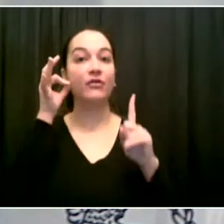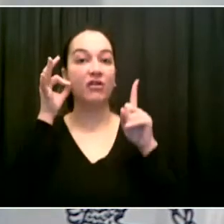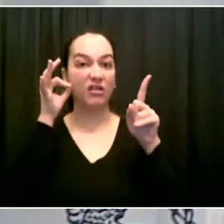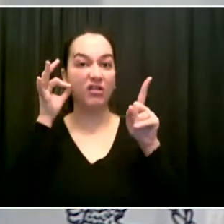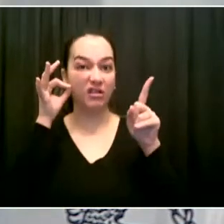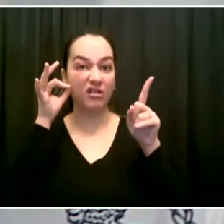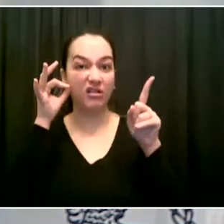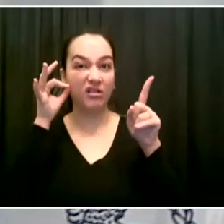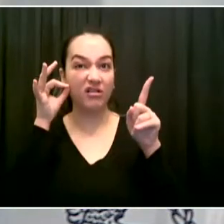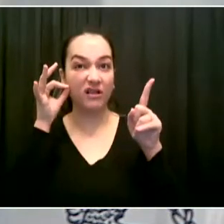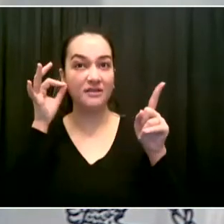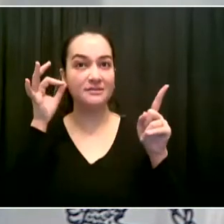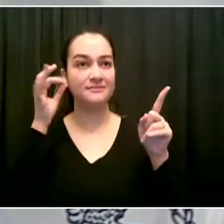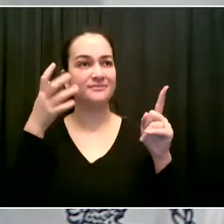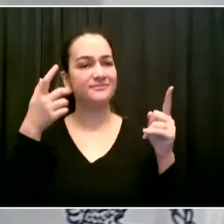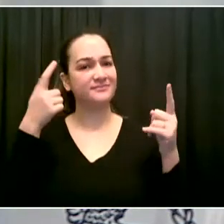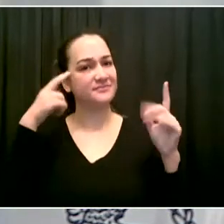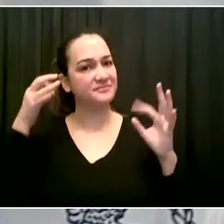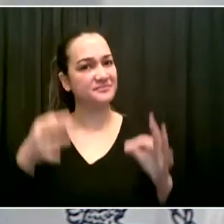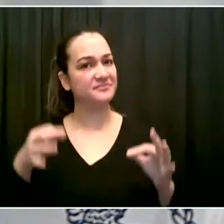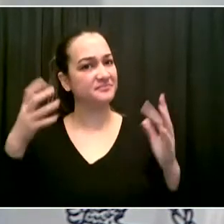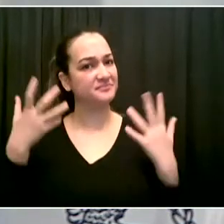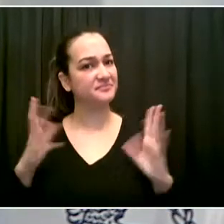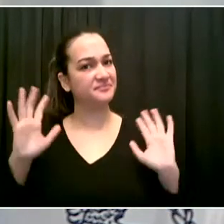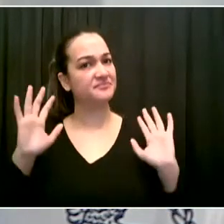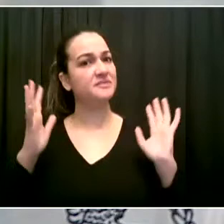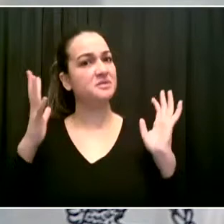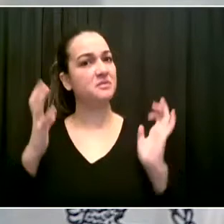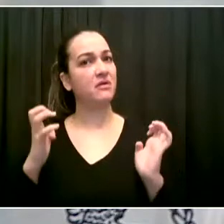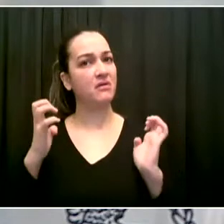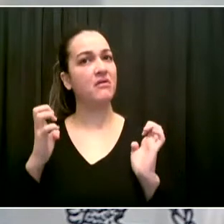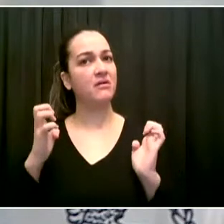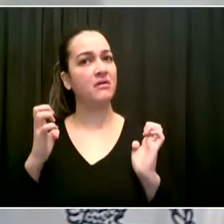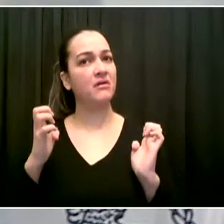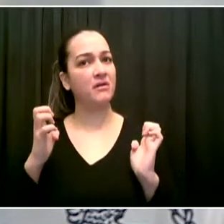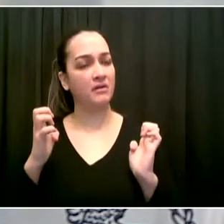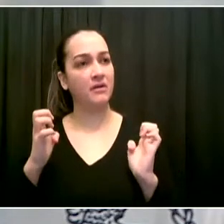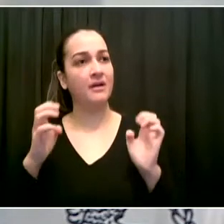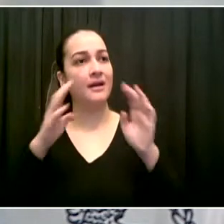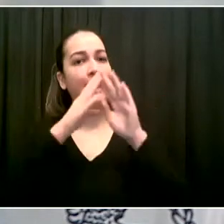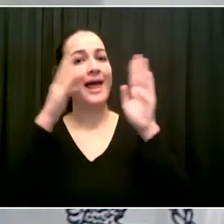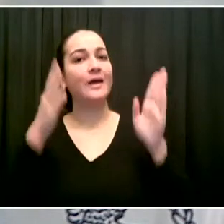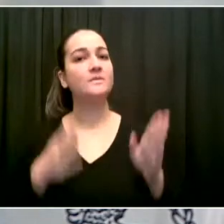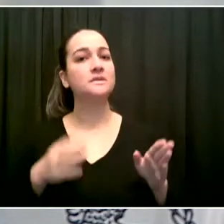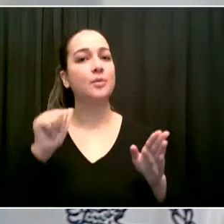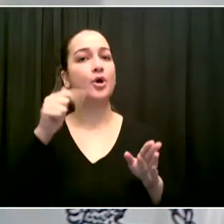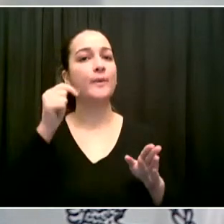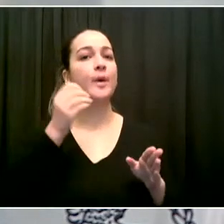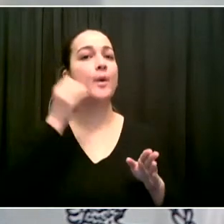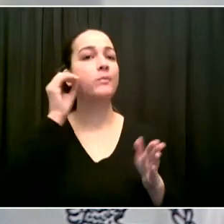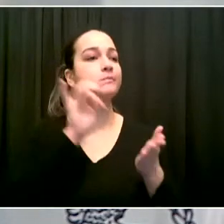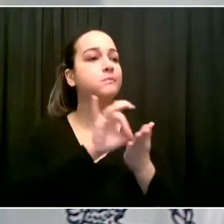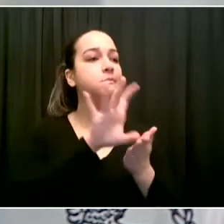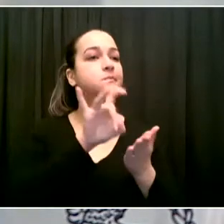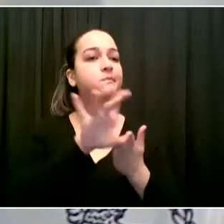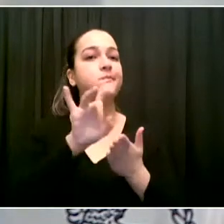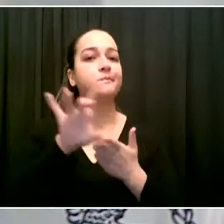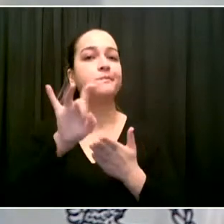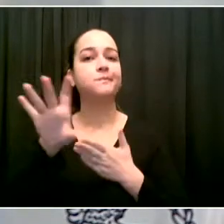FEDERAL GOVERNMENT EXTENDED THE EVICTION